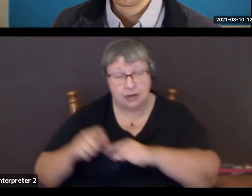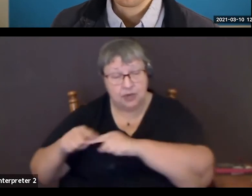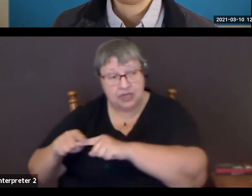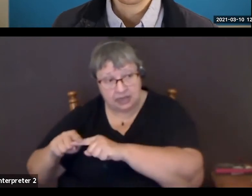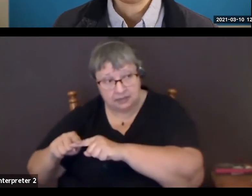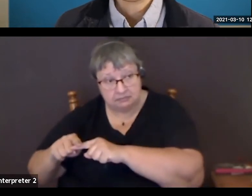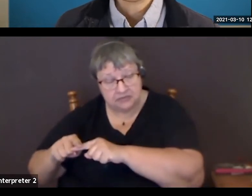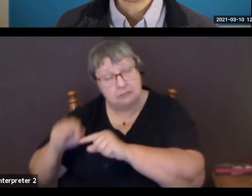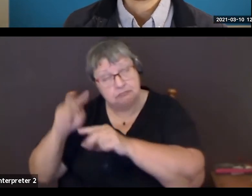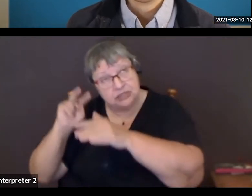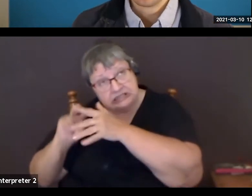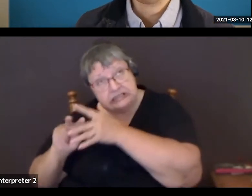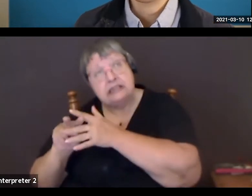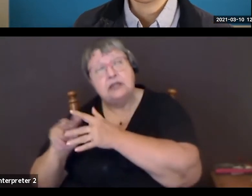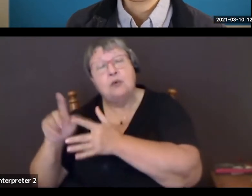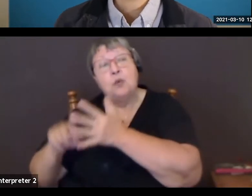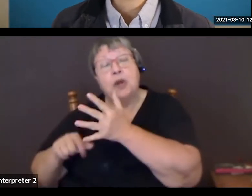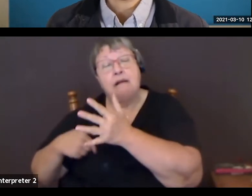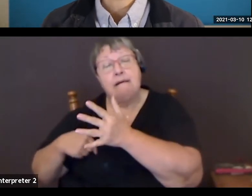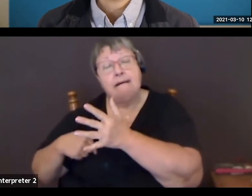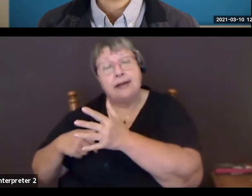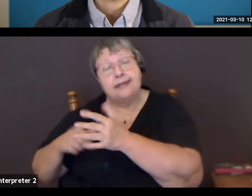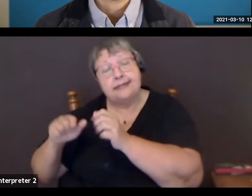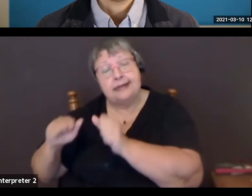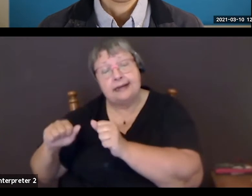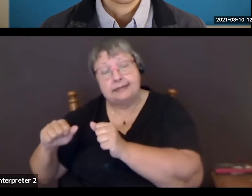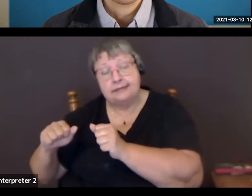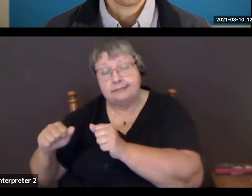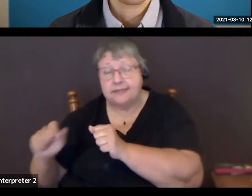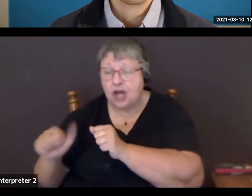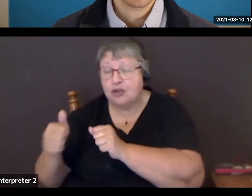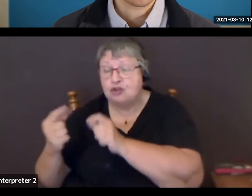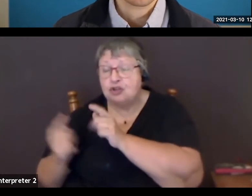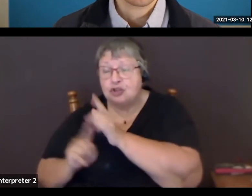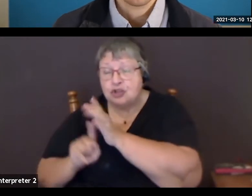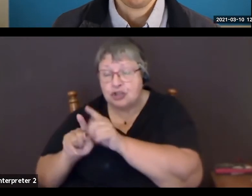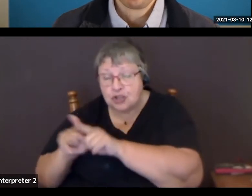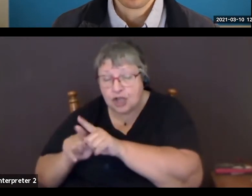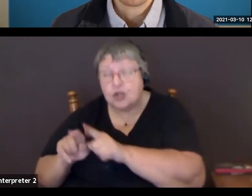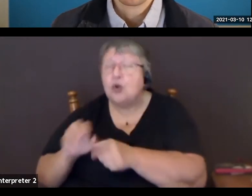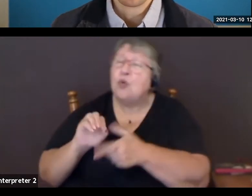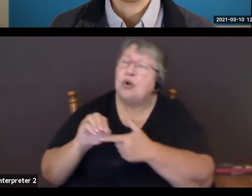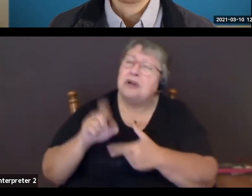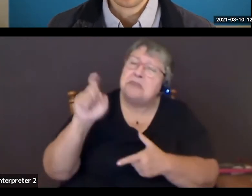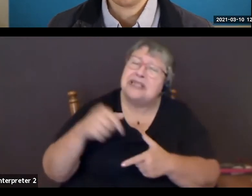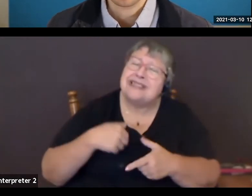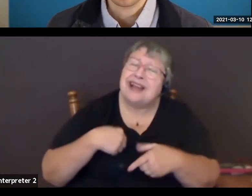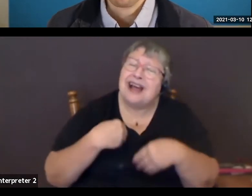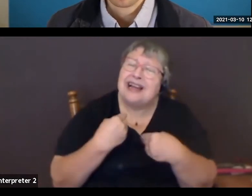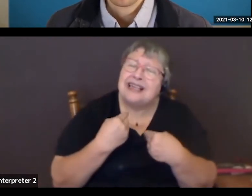Or will I have to test every single sock on the market. to give you a sentences about sock reliability.